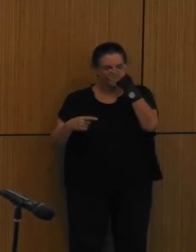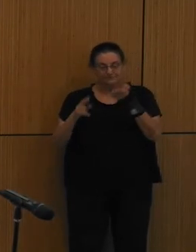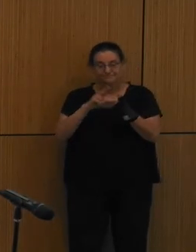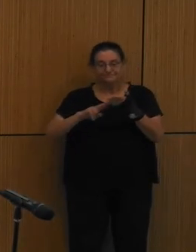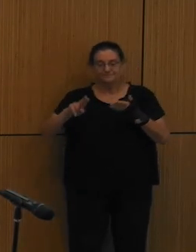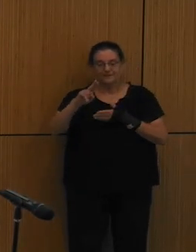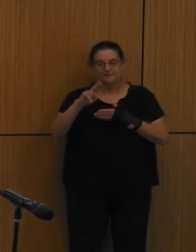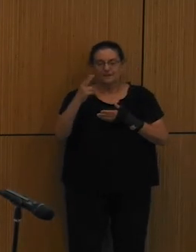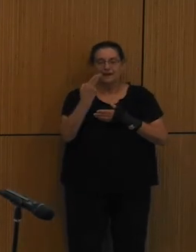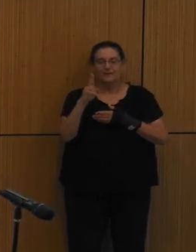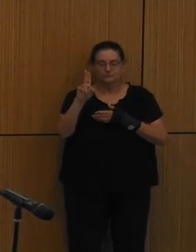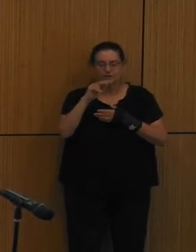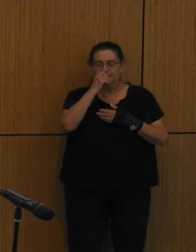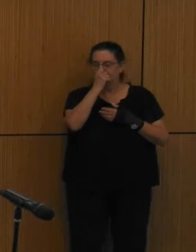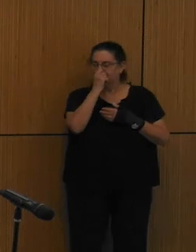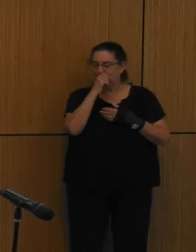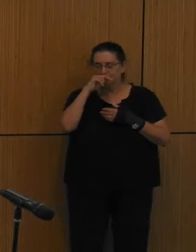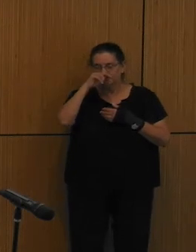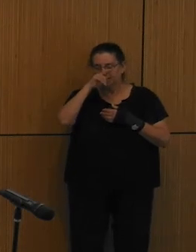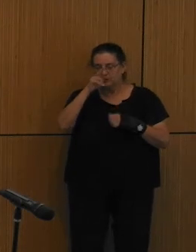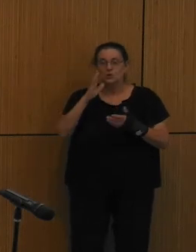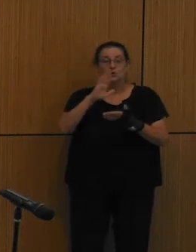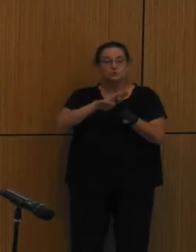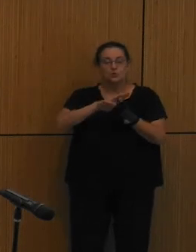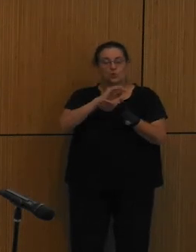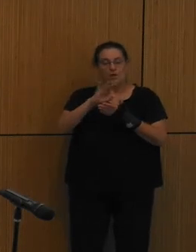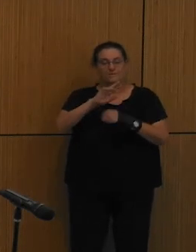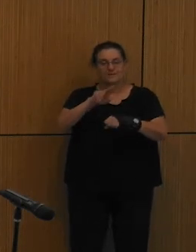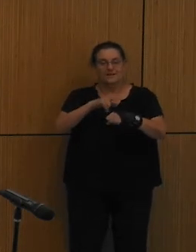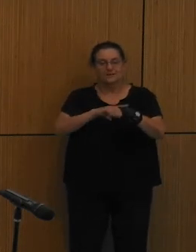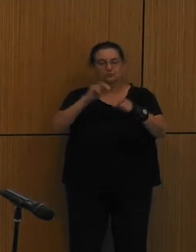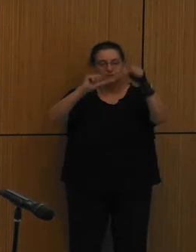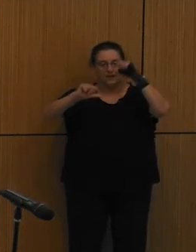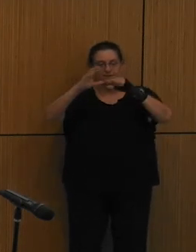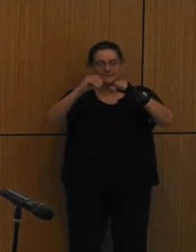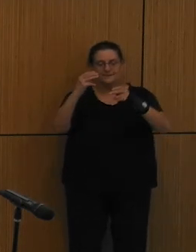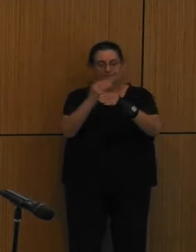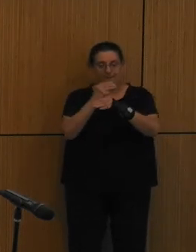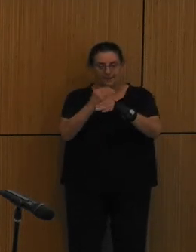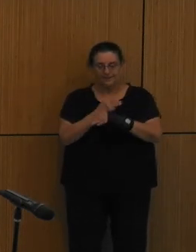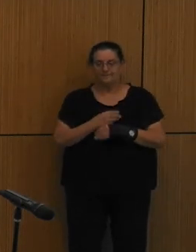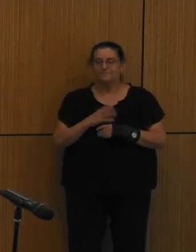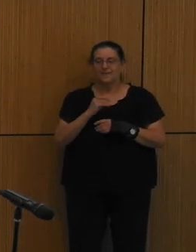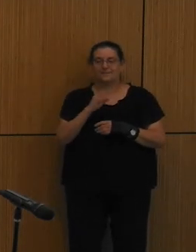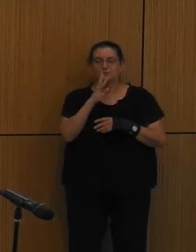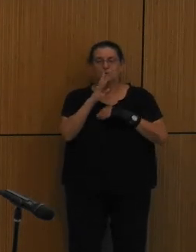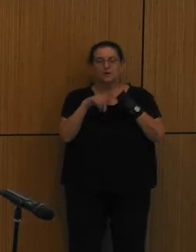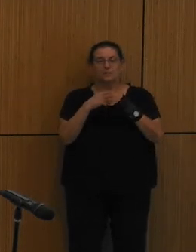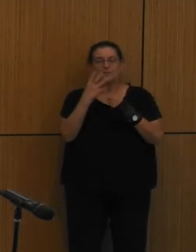and Sciences School of Natural Sciences and Mathematics. They're presenting a panel on the beauty of seeing the unseen